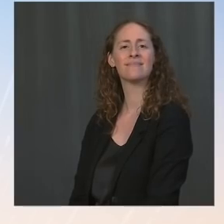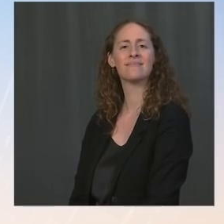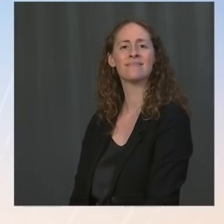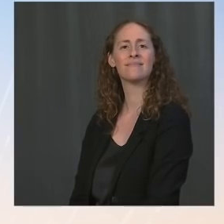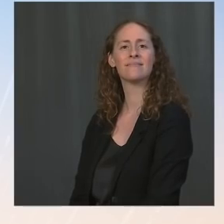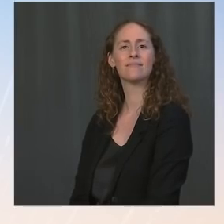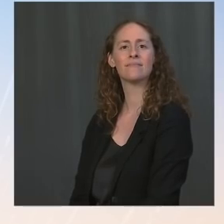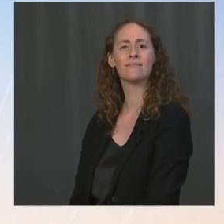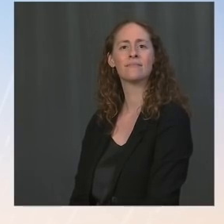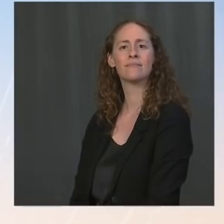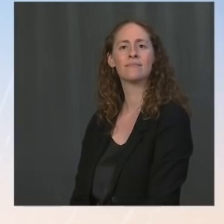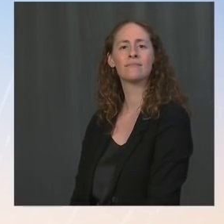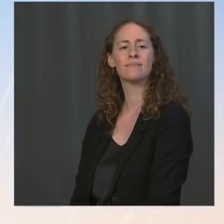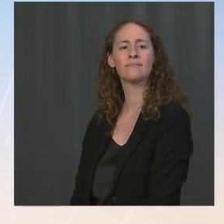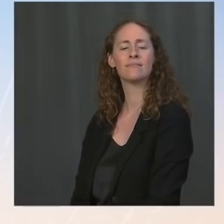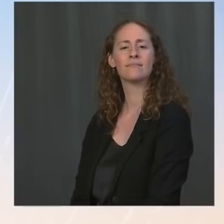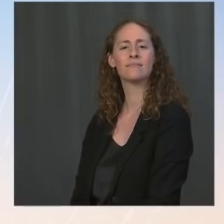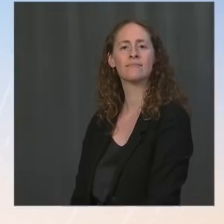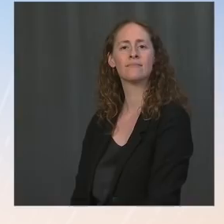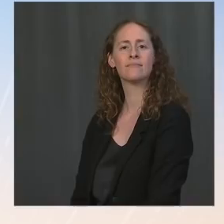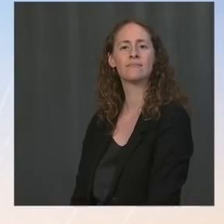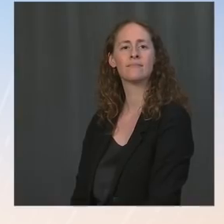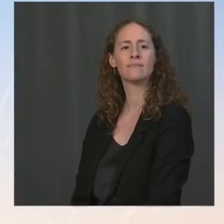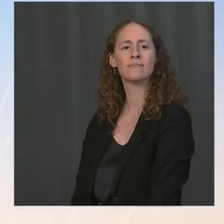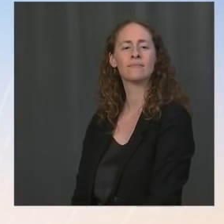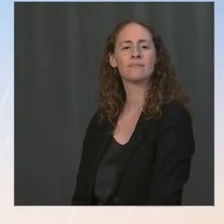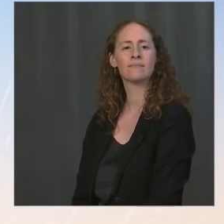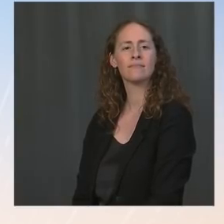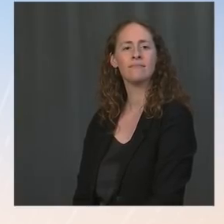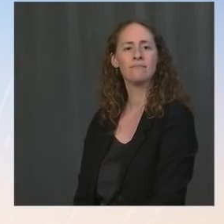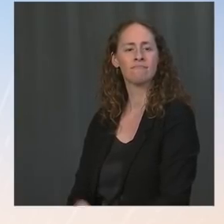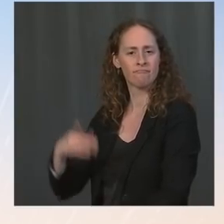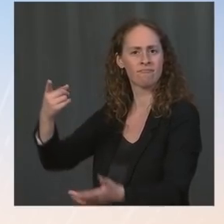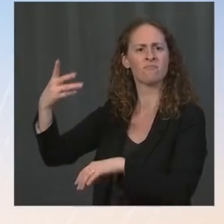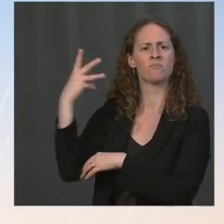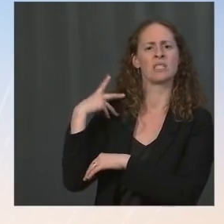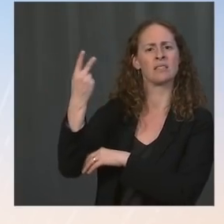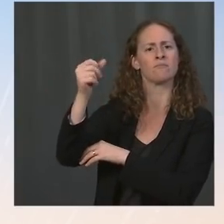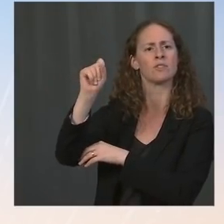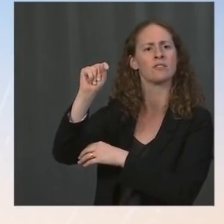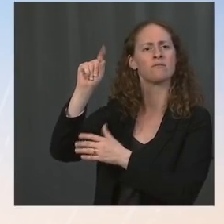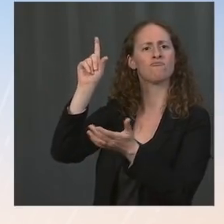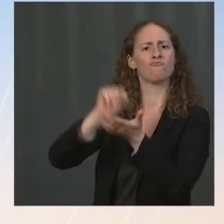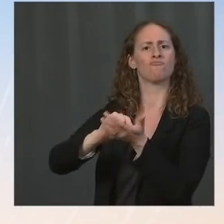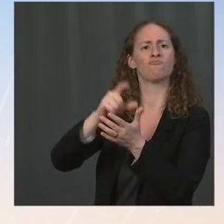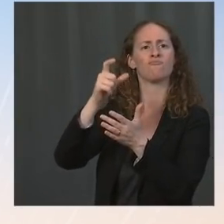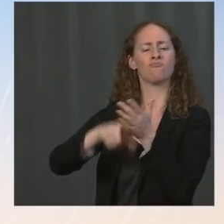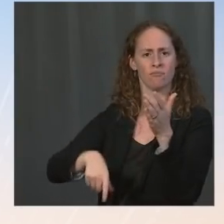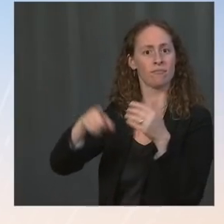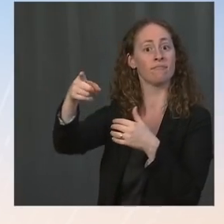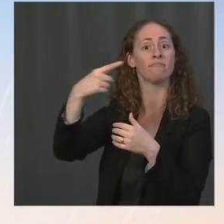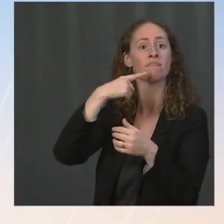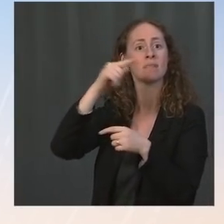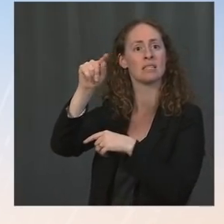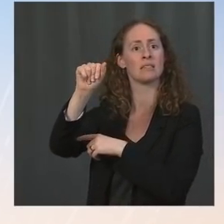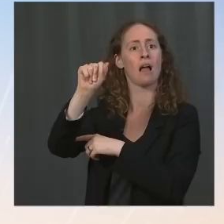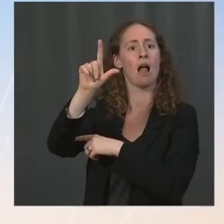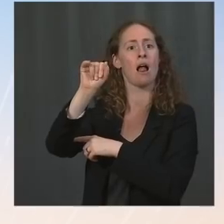The Washington Post reports that the Taliban offered to stay out of Kabul and let the United States forces secure the city.